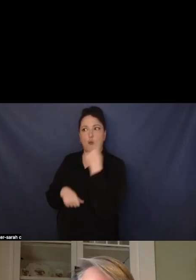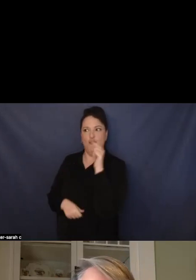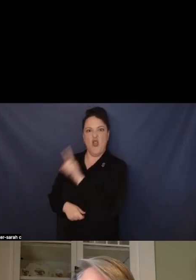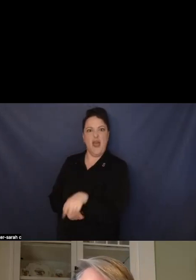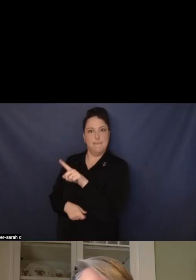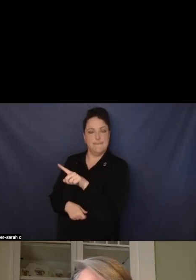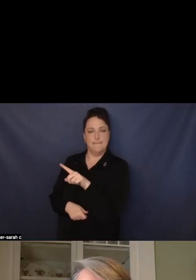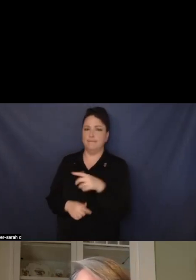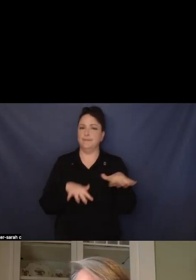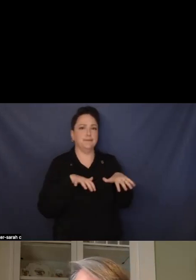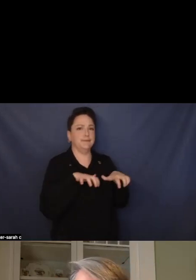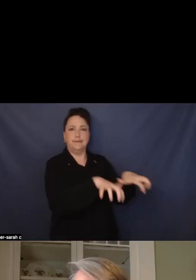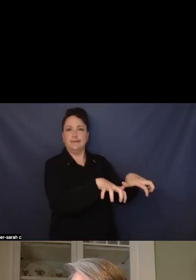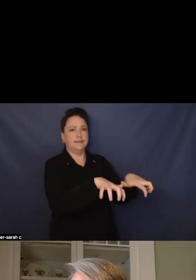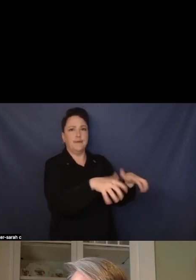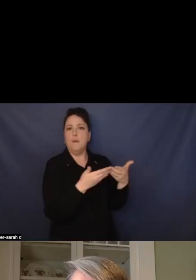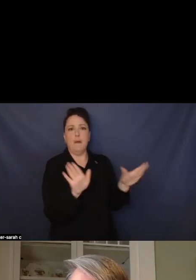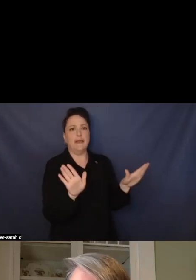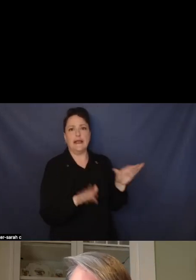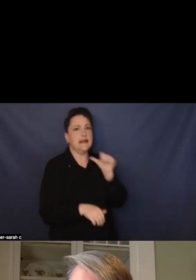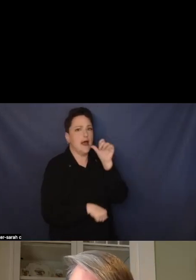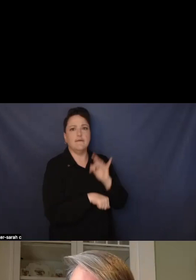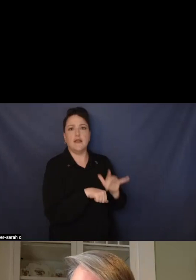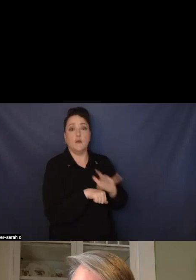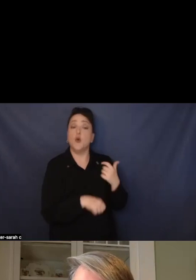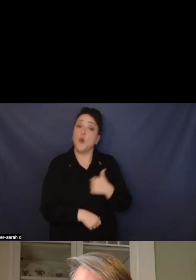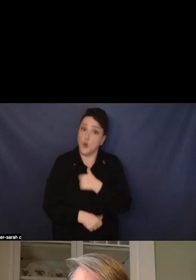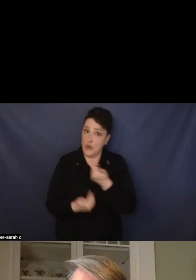California Department of Public Health about trying to make it available to people who are